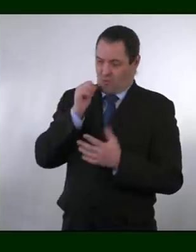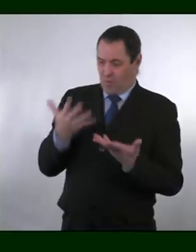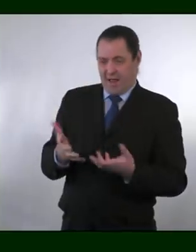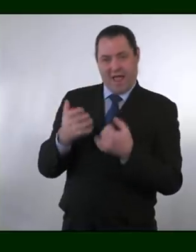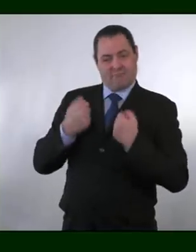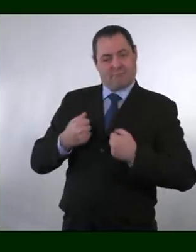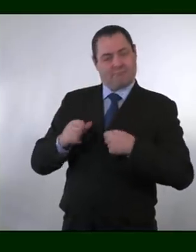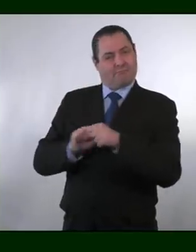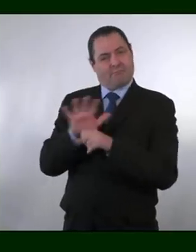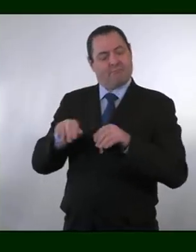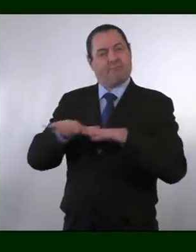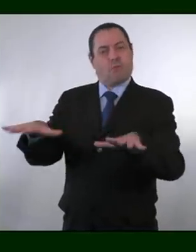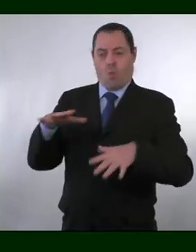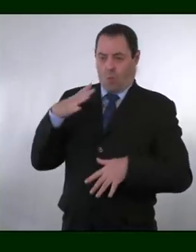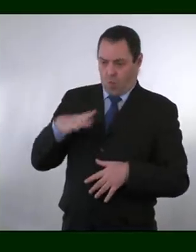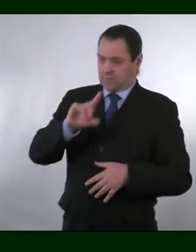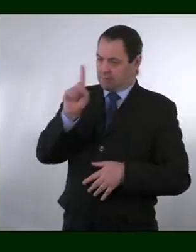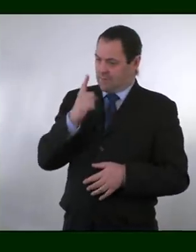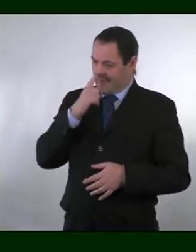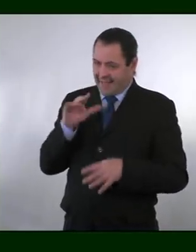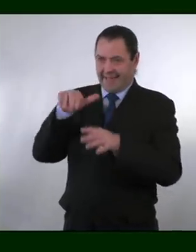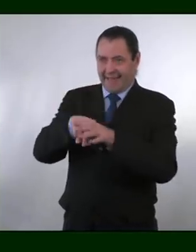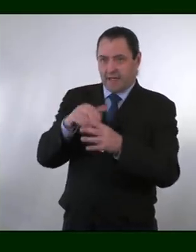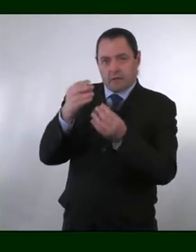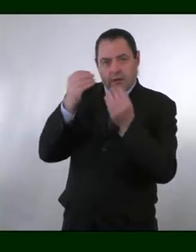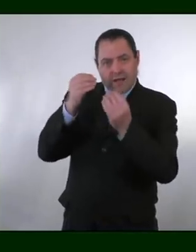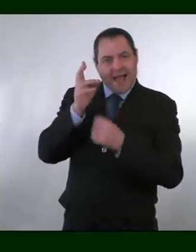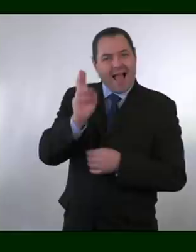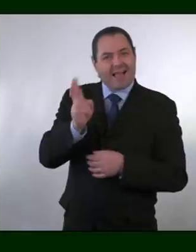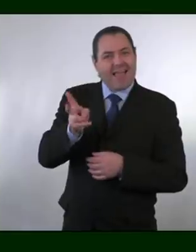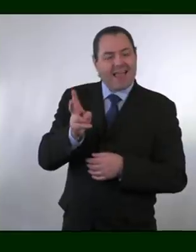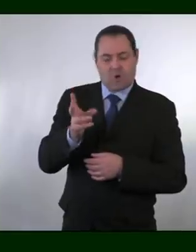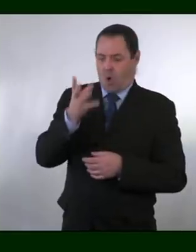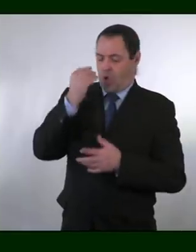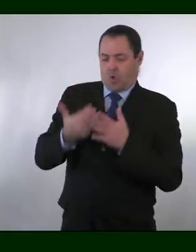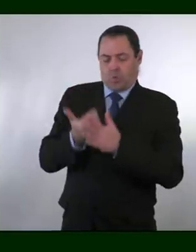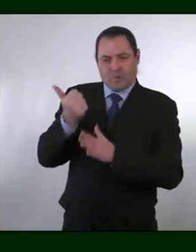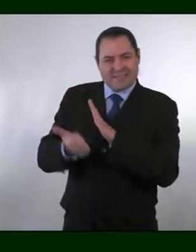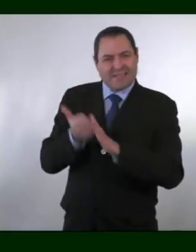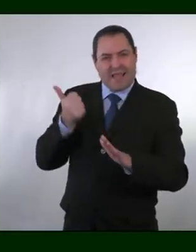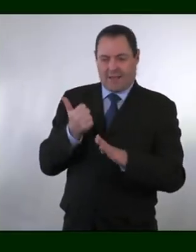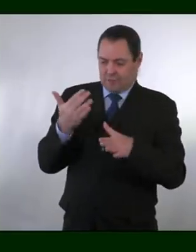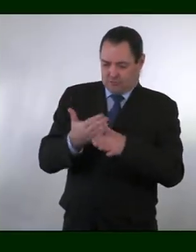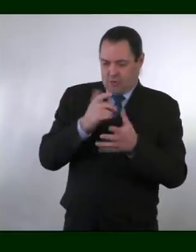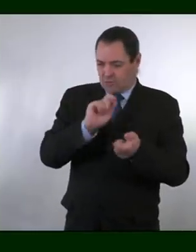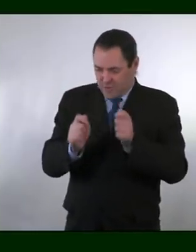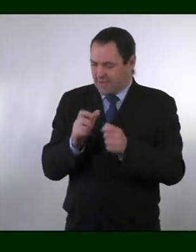we want to help to train and retrain people throughout their lives so that they can adjust to our changing economy. The hon. Lady makes a very good point.